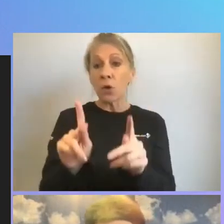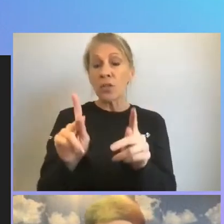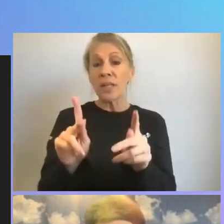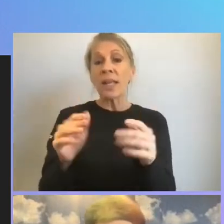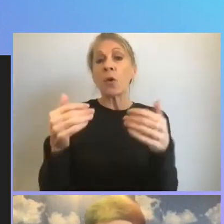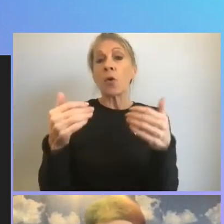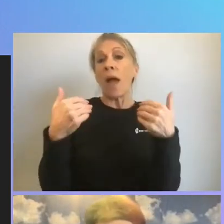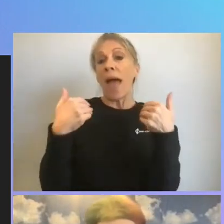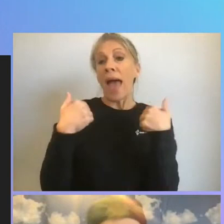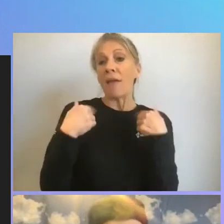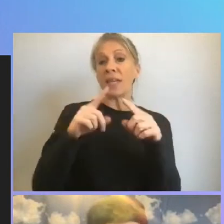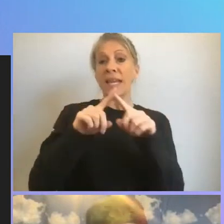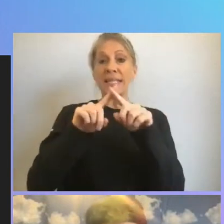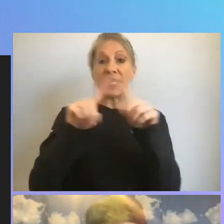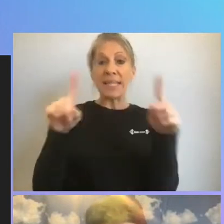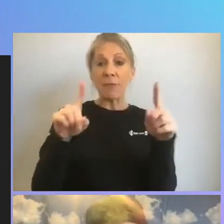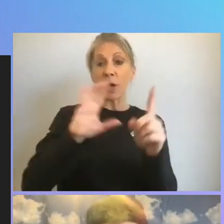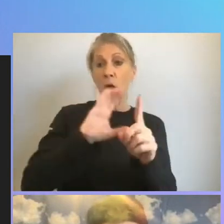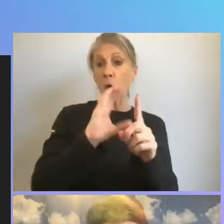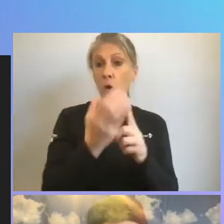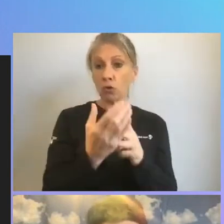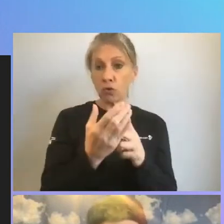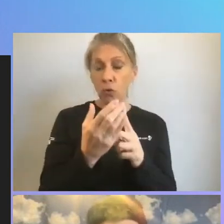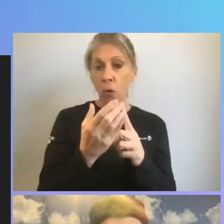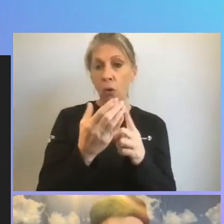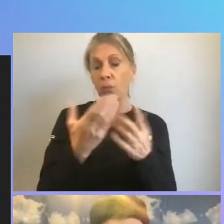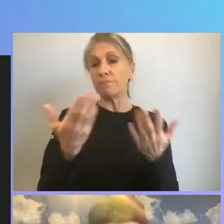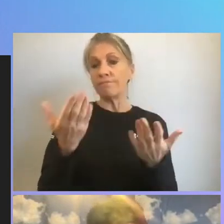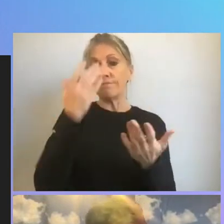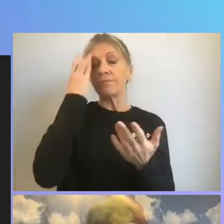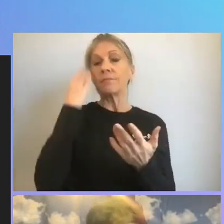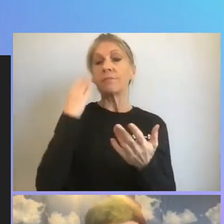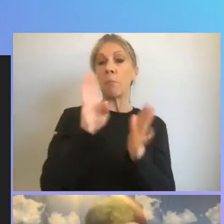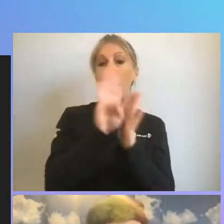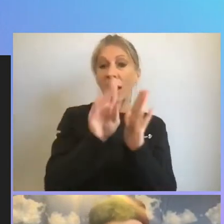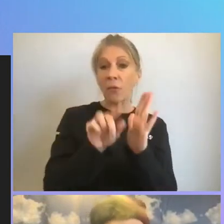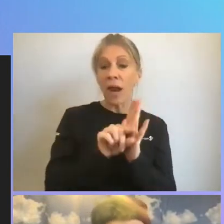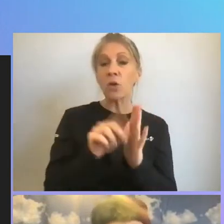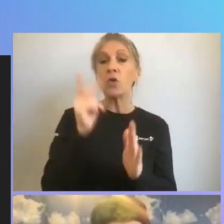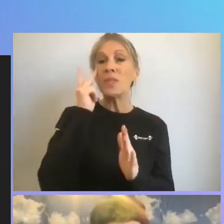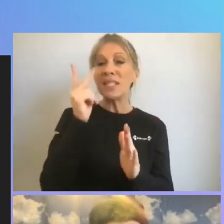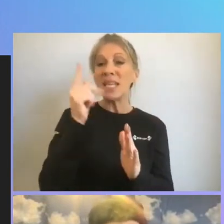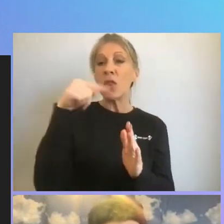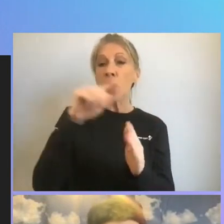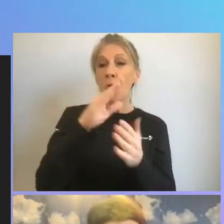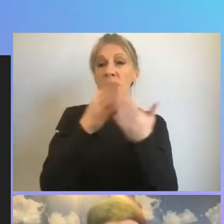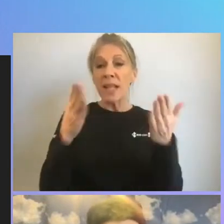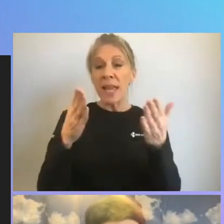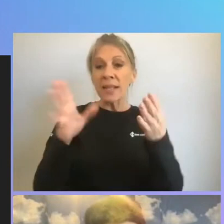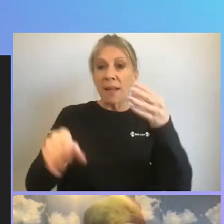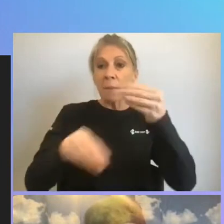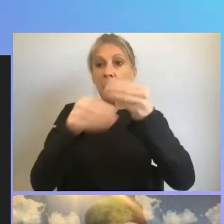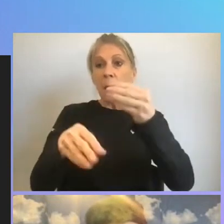cultural makeup, you see these factors compounded. And so someone who is multiple